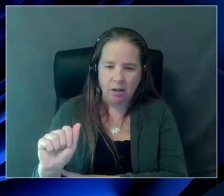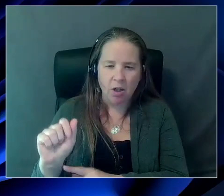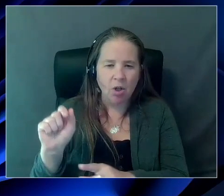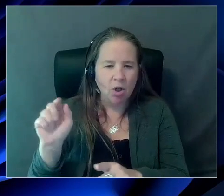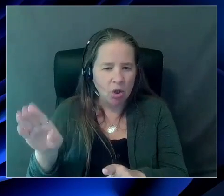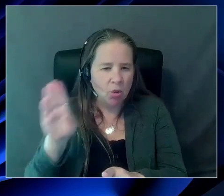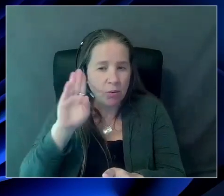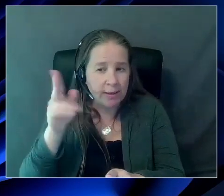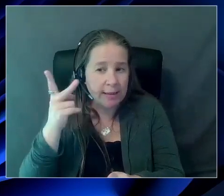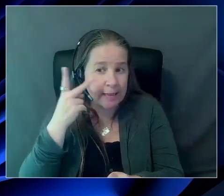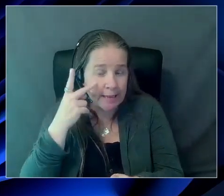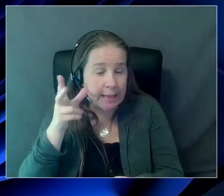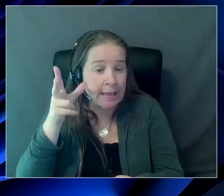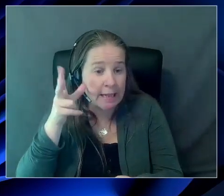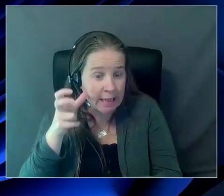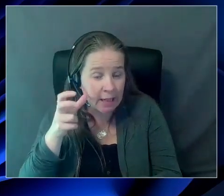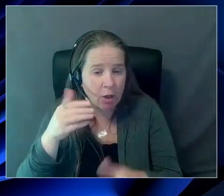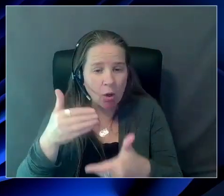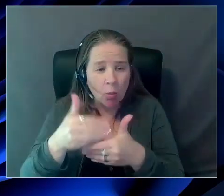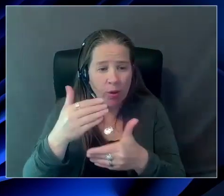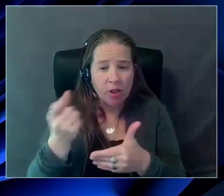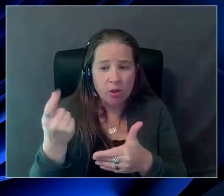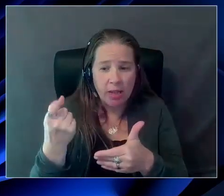see and hear that Windows 11 is.